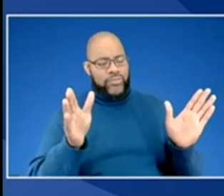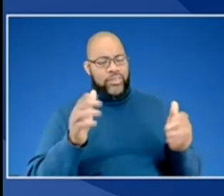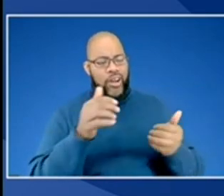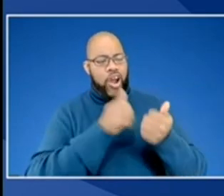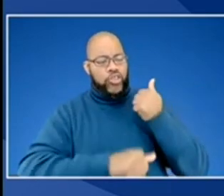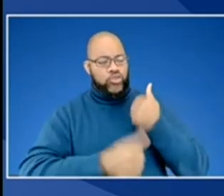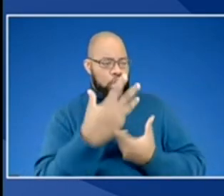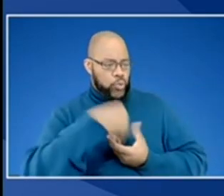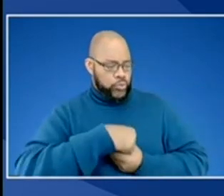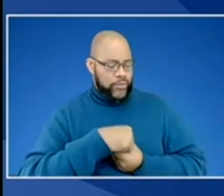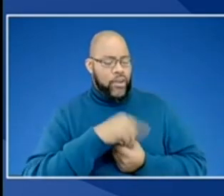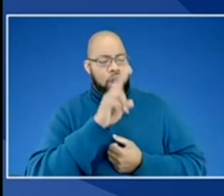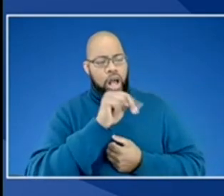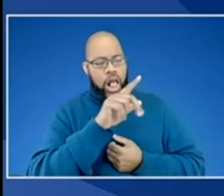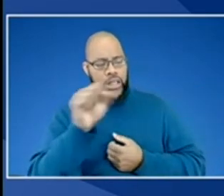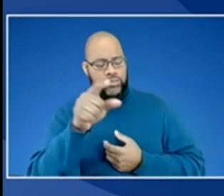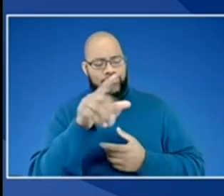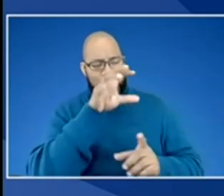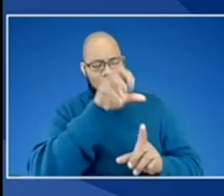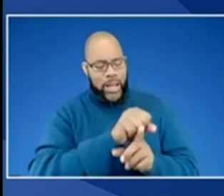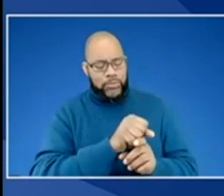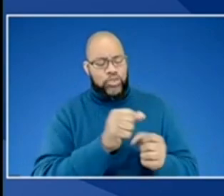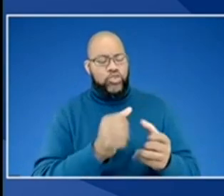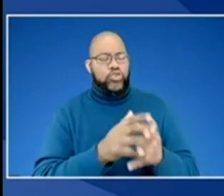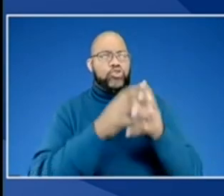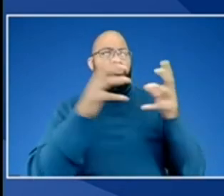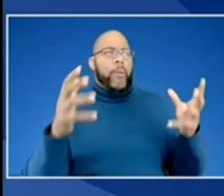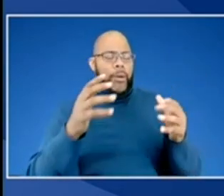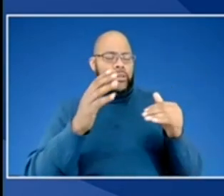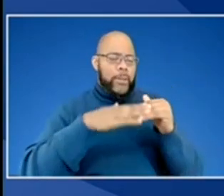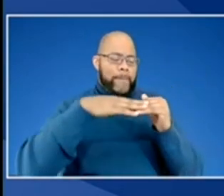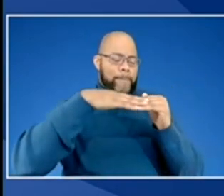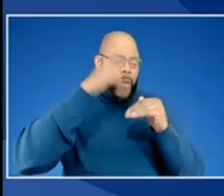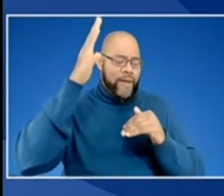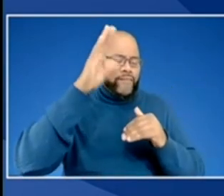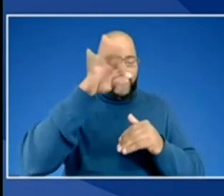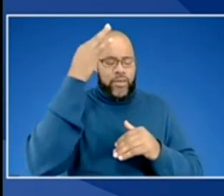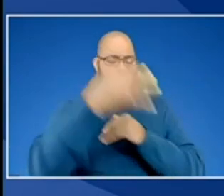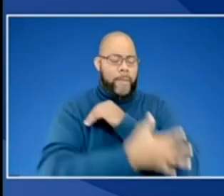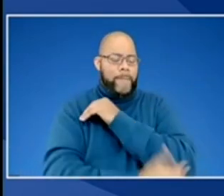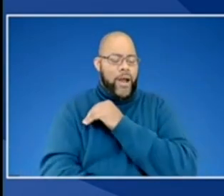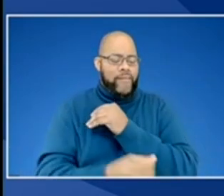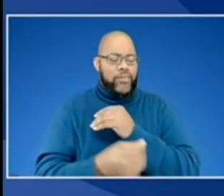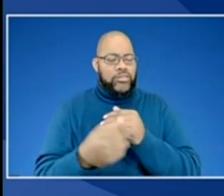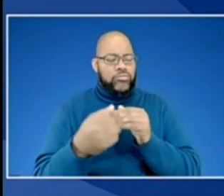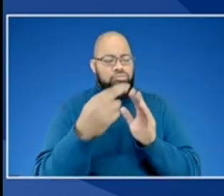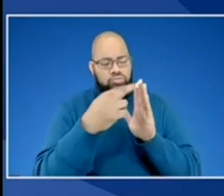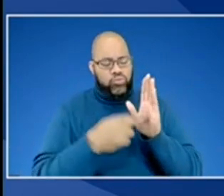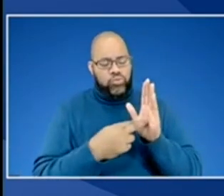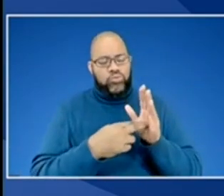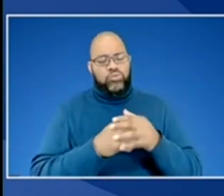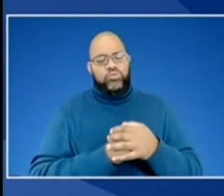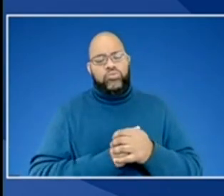unless you're capturing so much above the Federal poverty guideline that then it's a